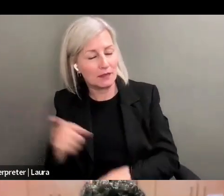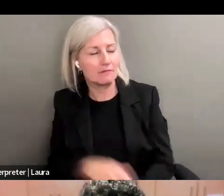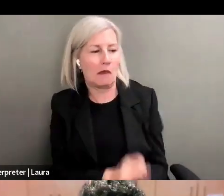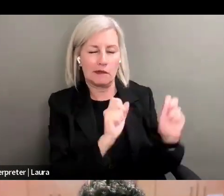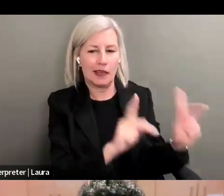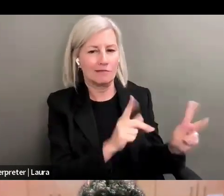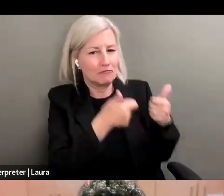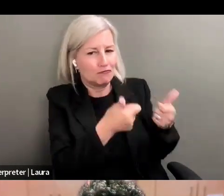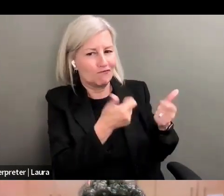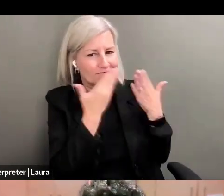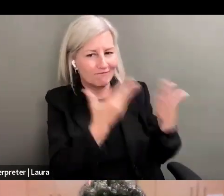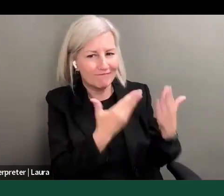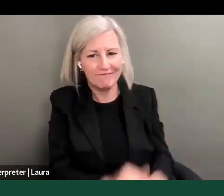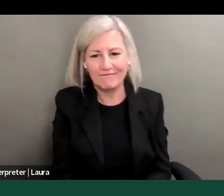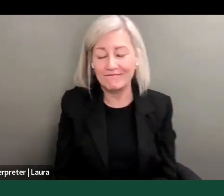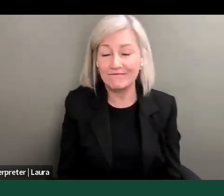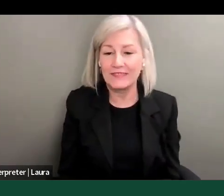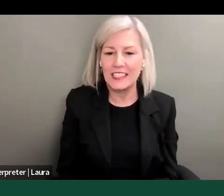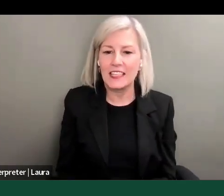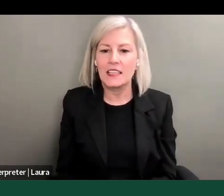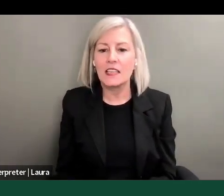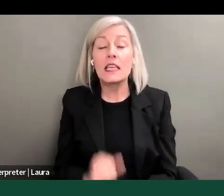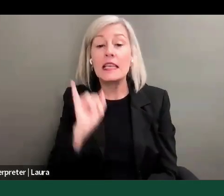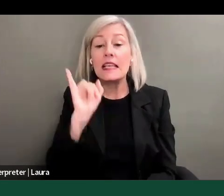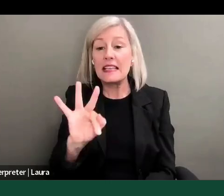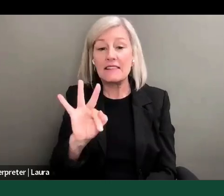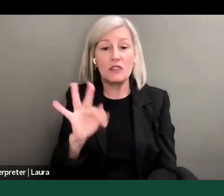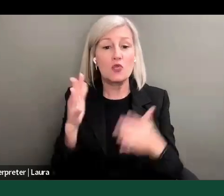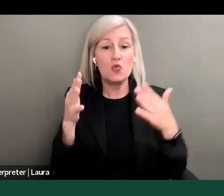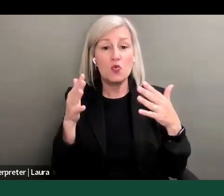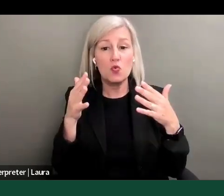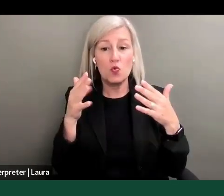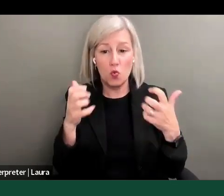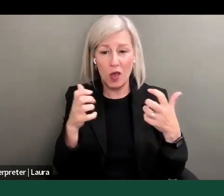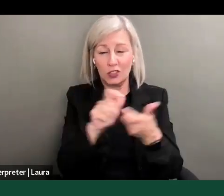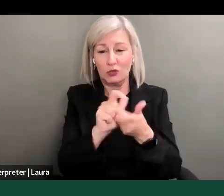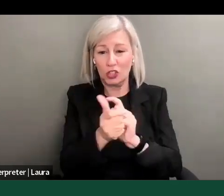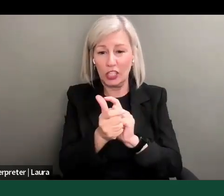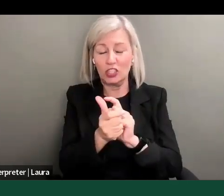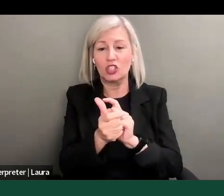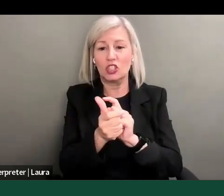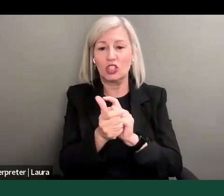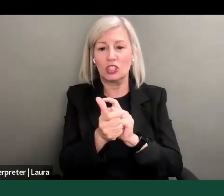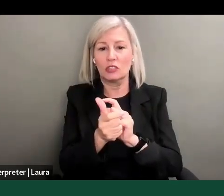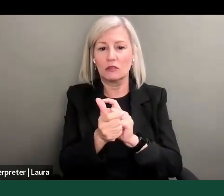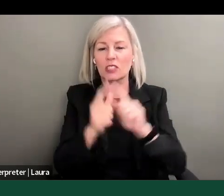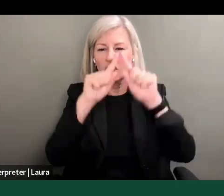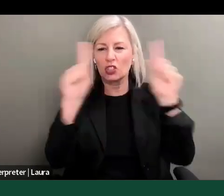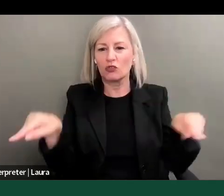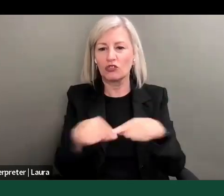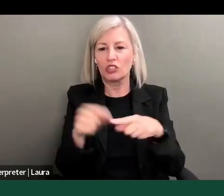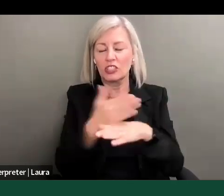Oh, thank you. If you want to flip the share to you to the screen share, let me know and I'll stop sharing.